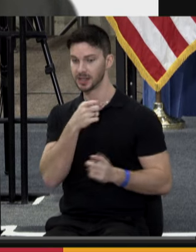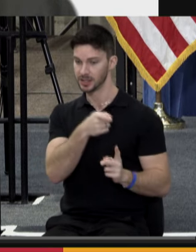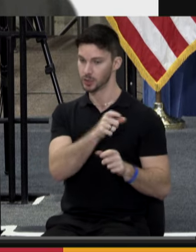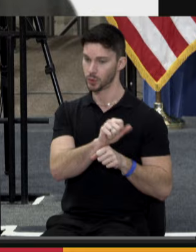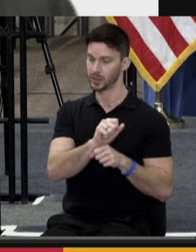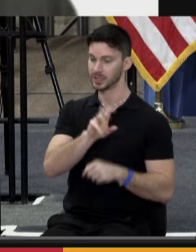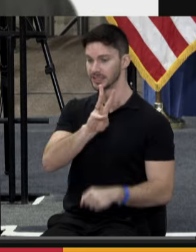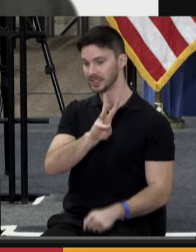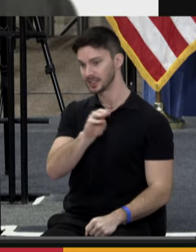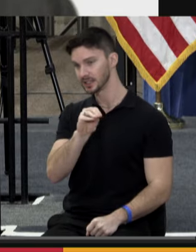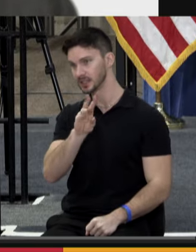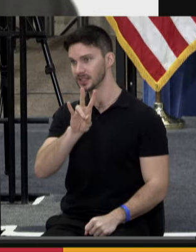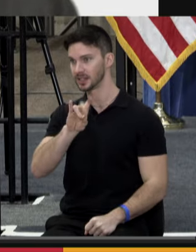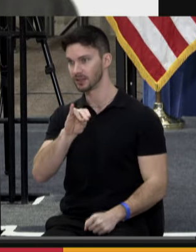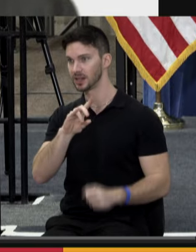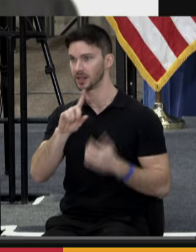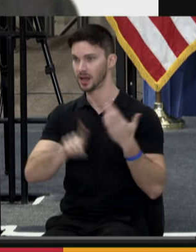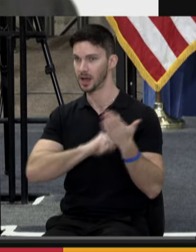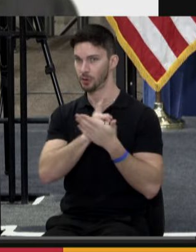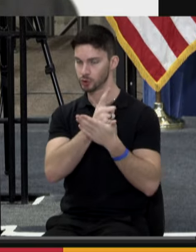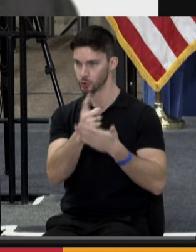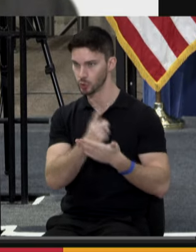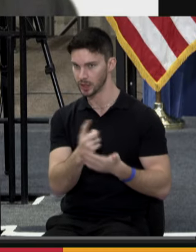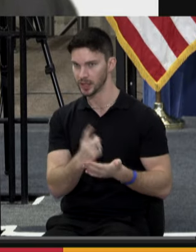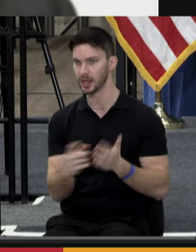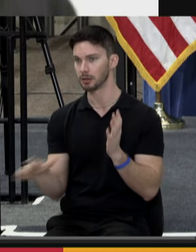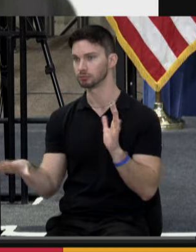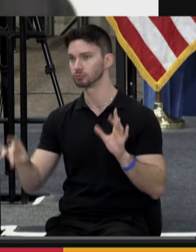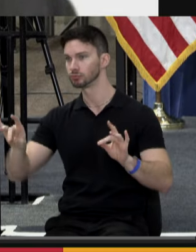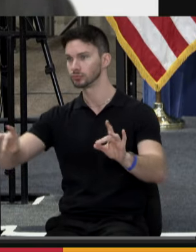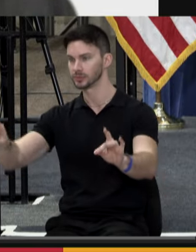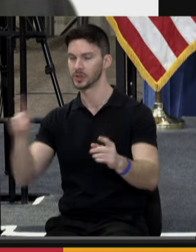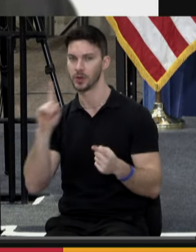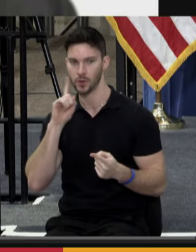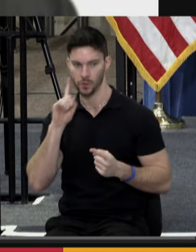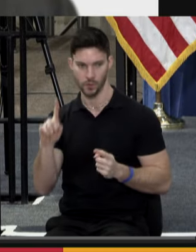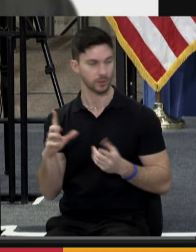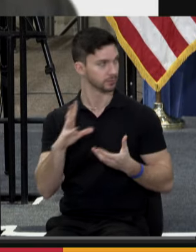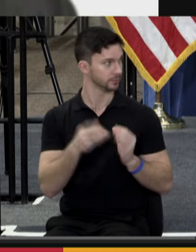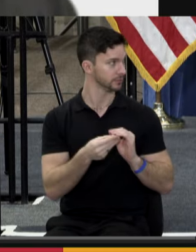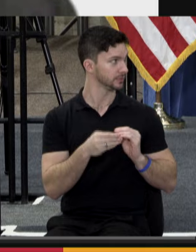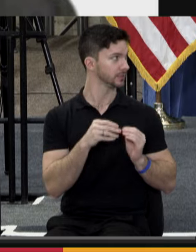shifts to make ends meet. We attend countless meetings, house meetings, planning sessions,